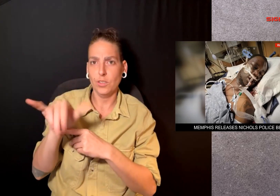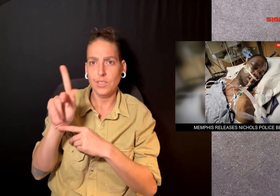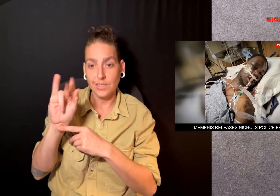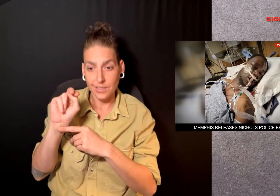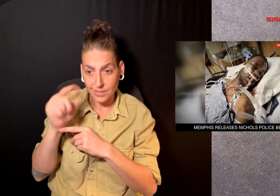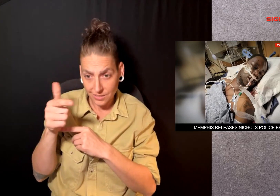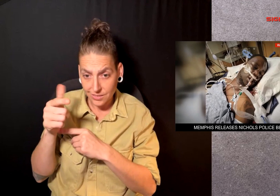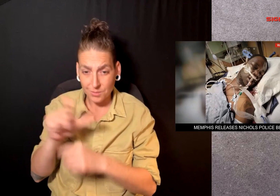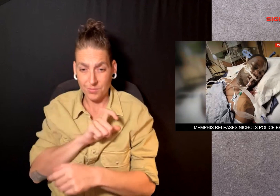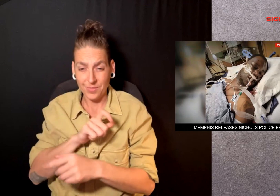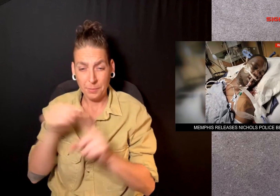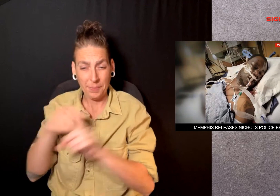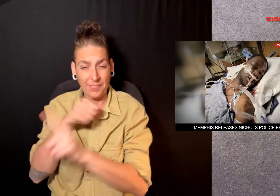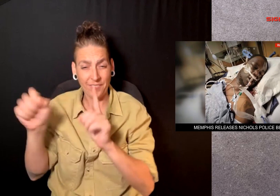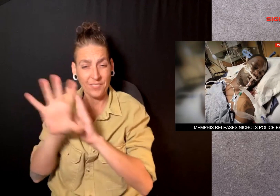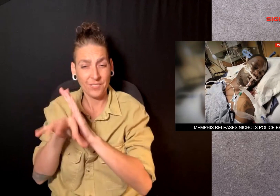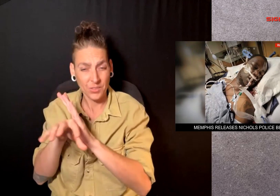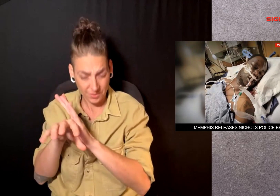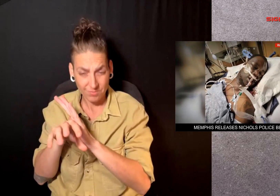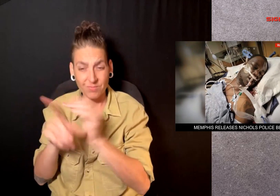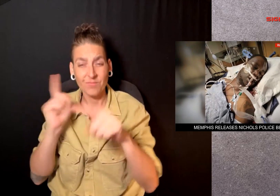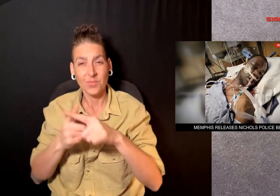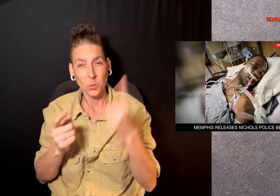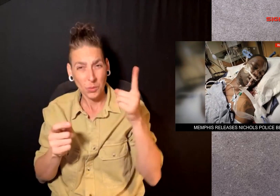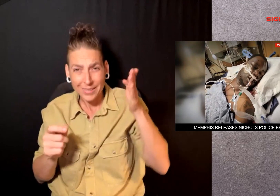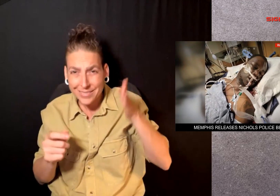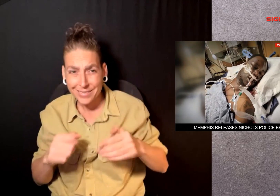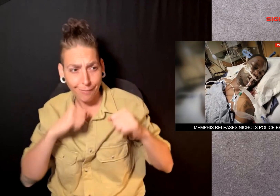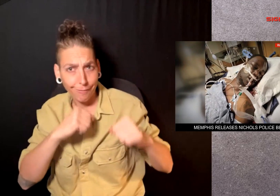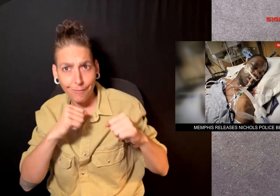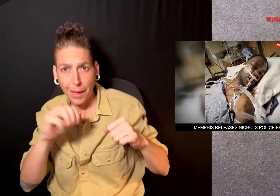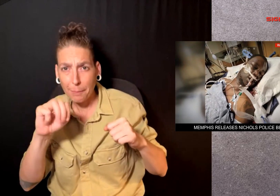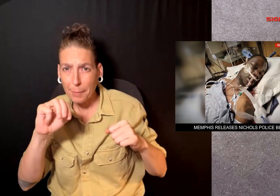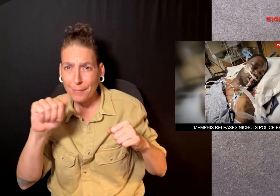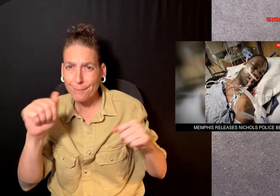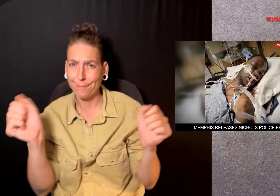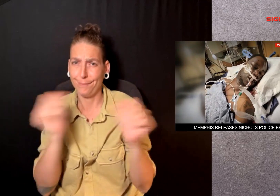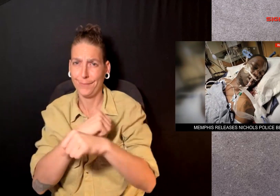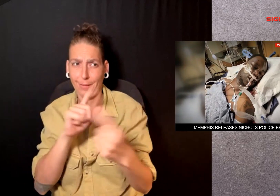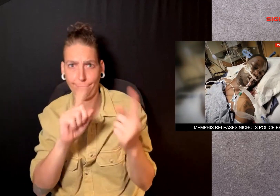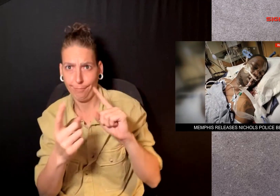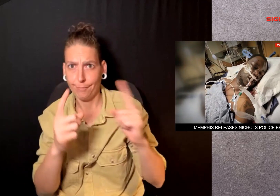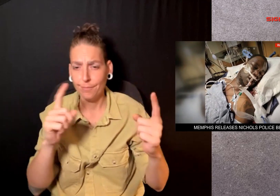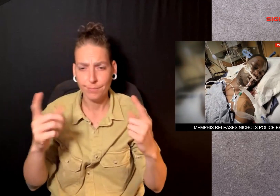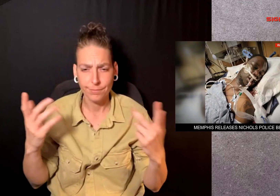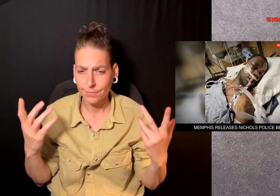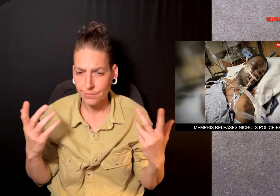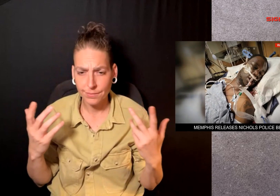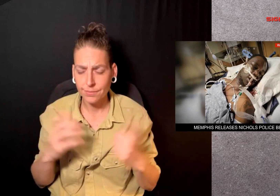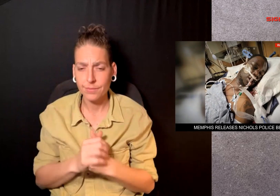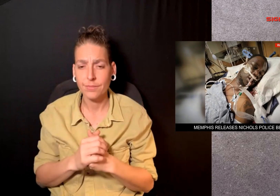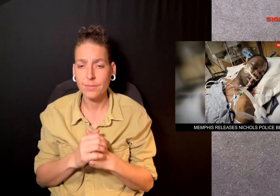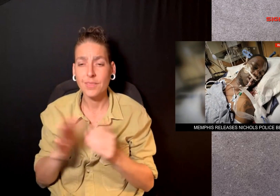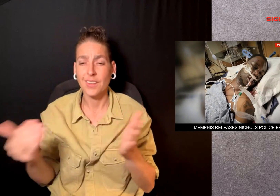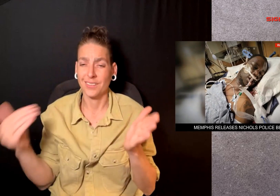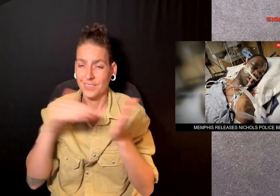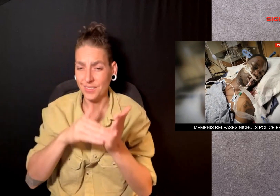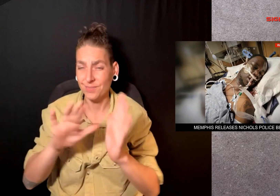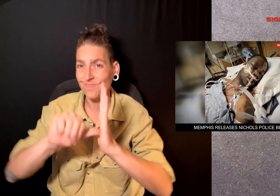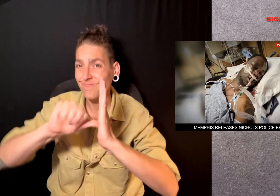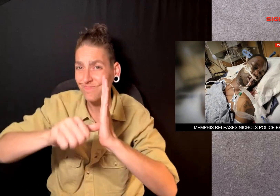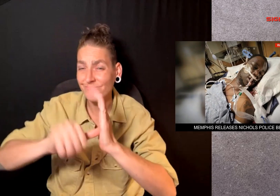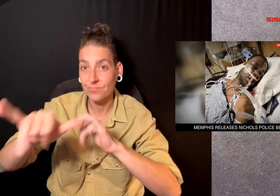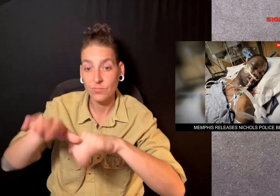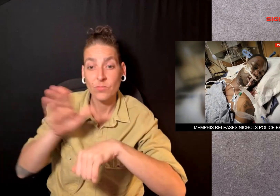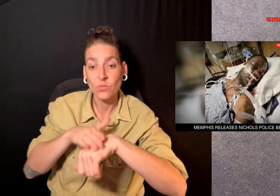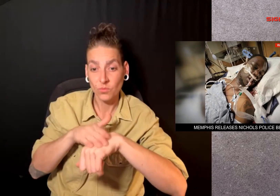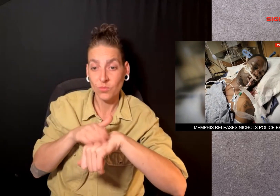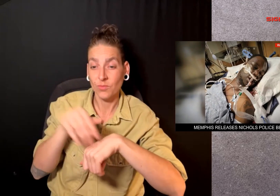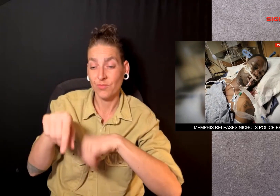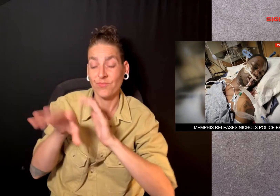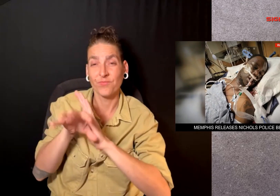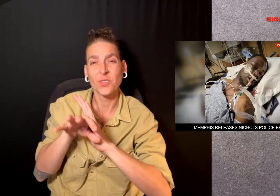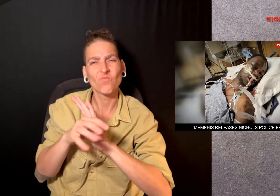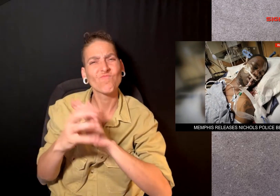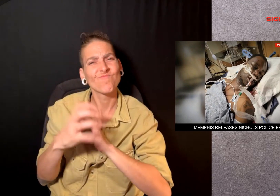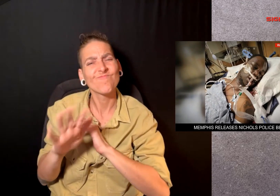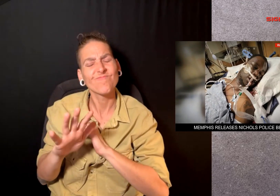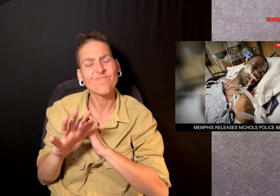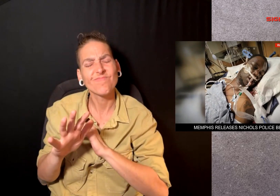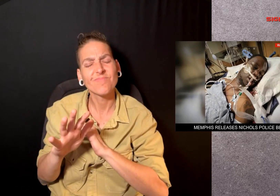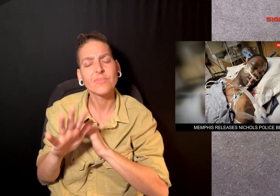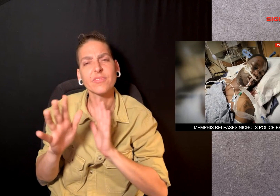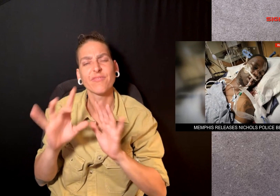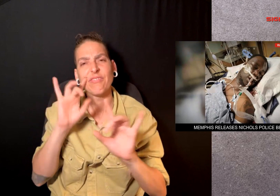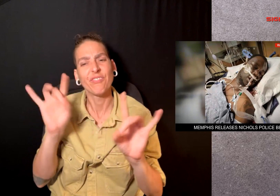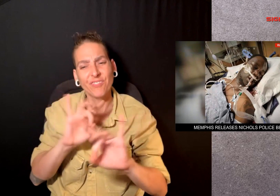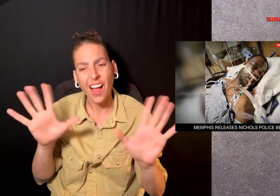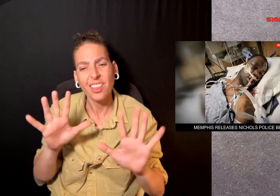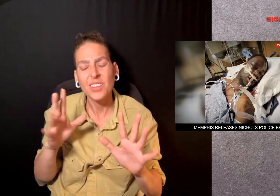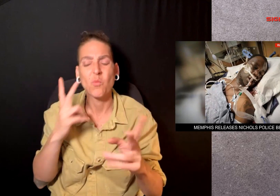King police beating video a one-sided MMA fight again a warning the video is violent and graphic